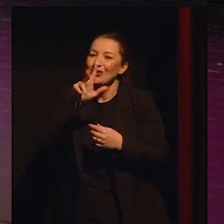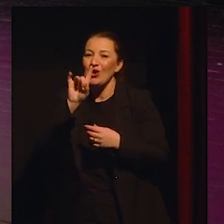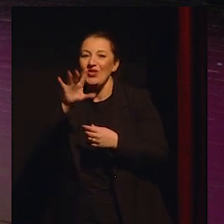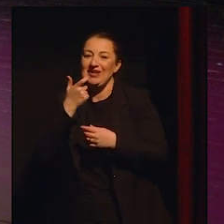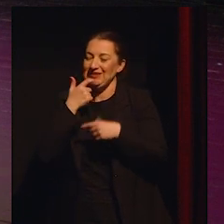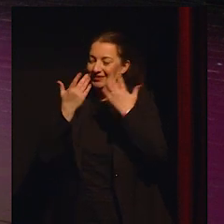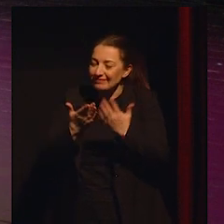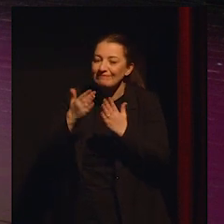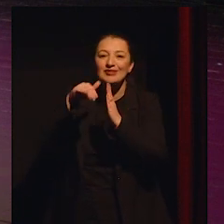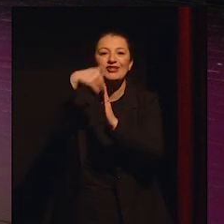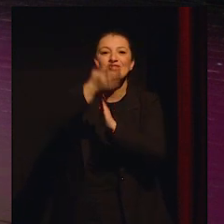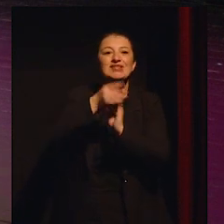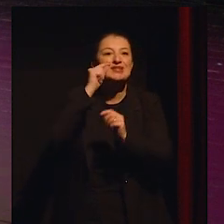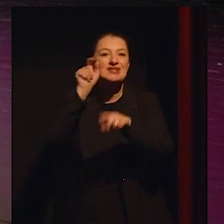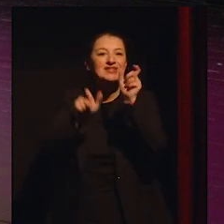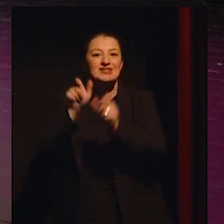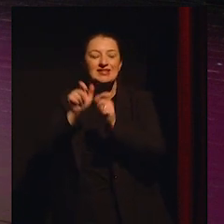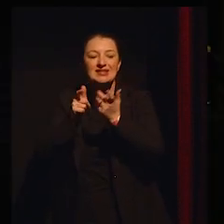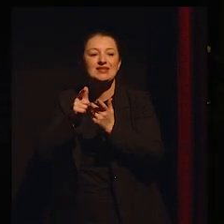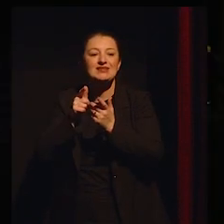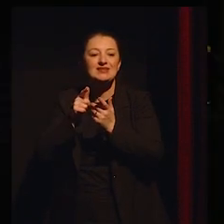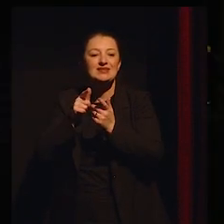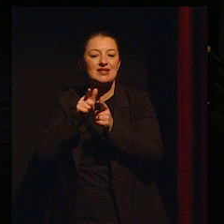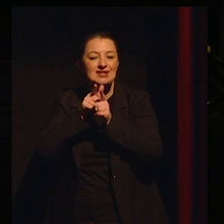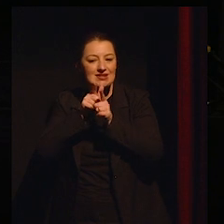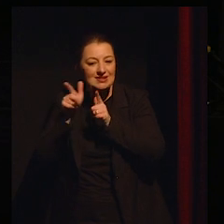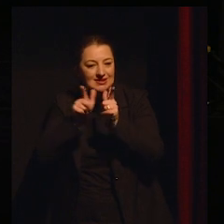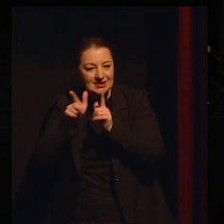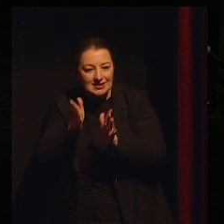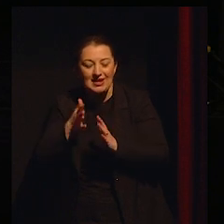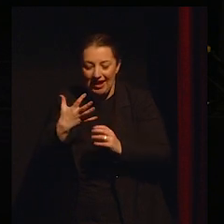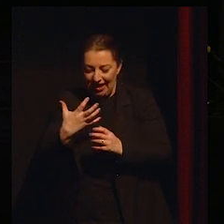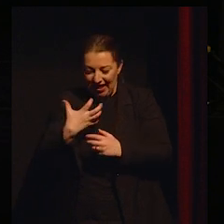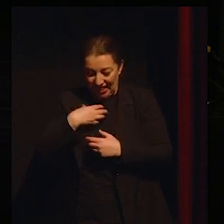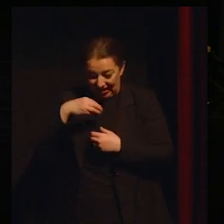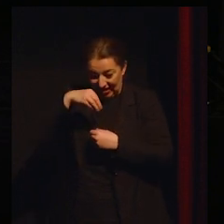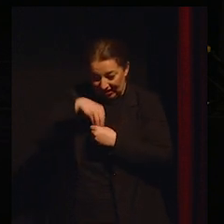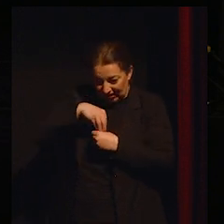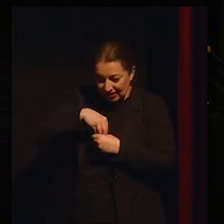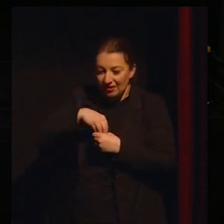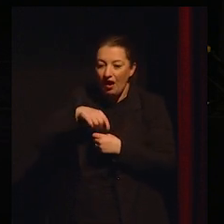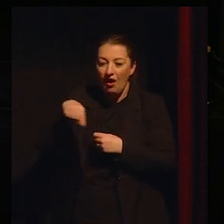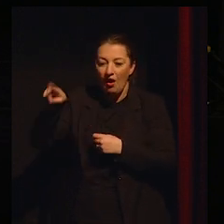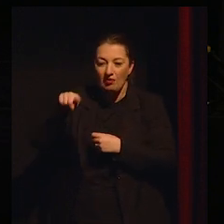the voices of the people outside can be louder than that of your inner circle, or even your own inner voice.